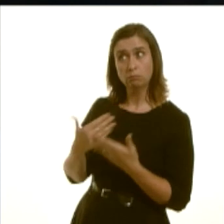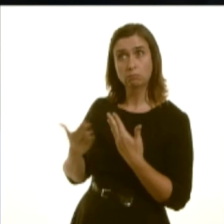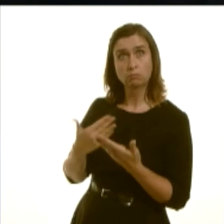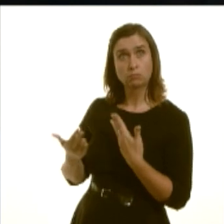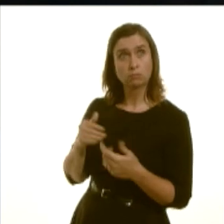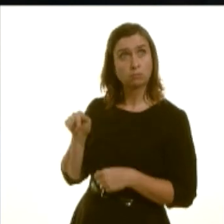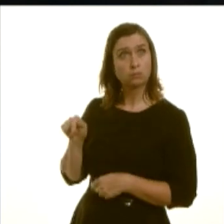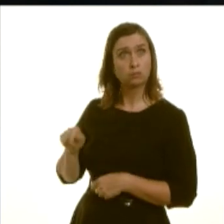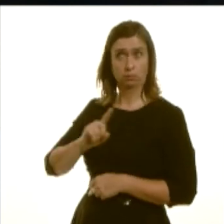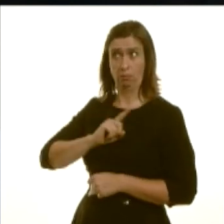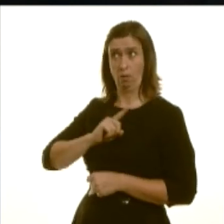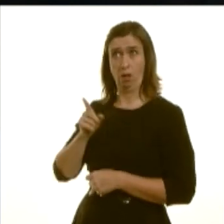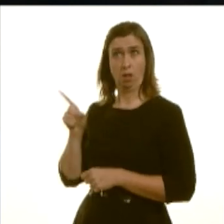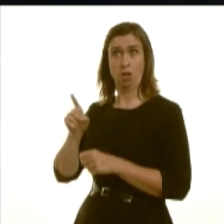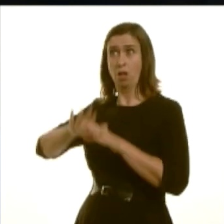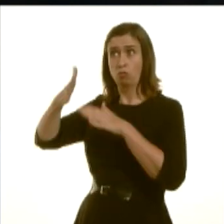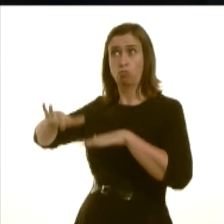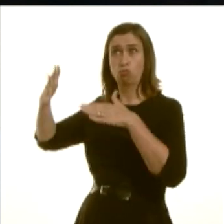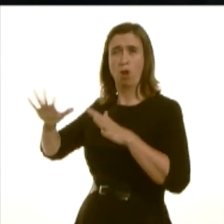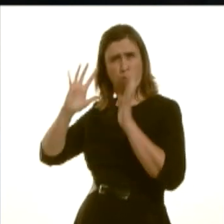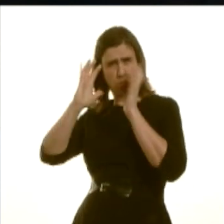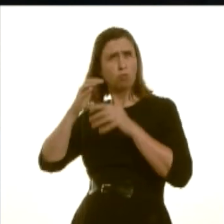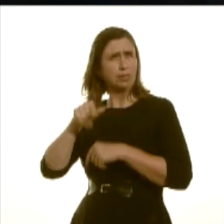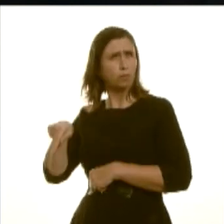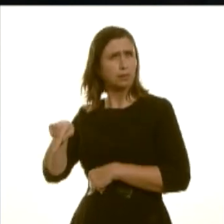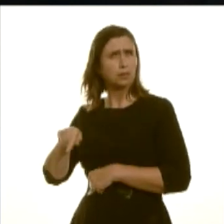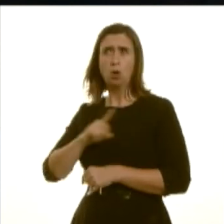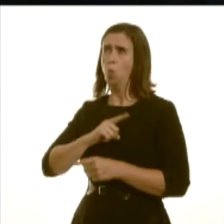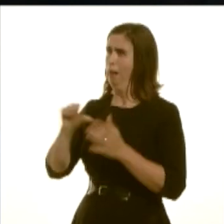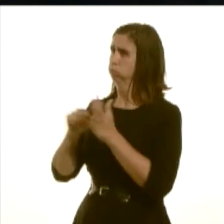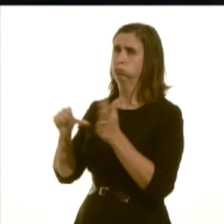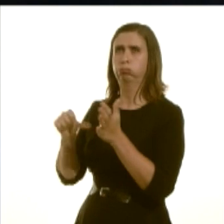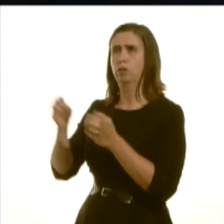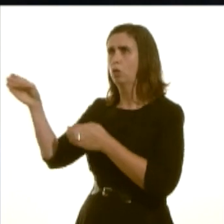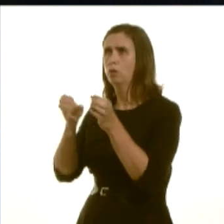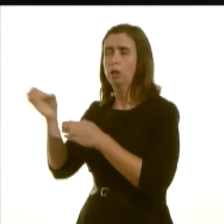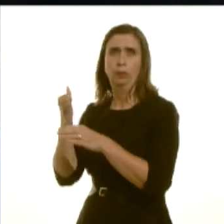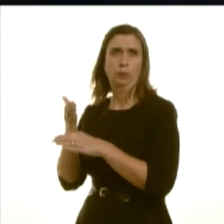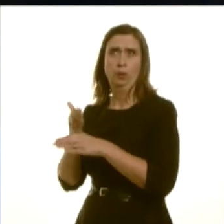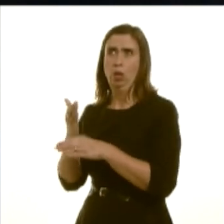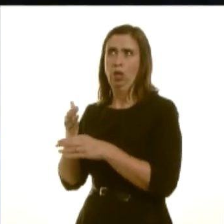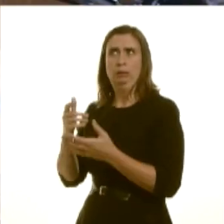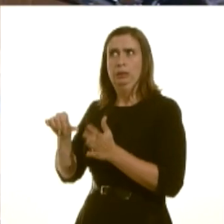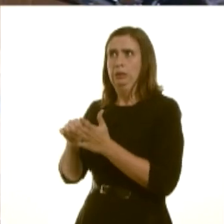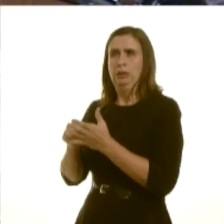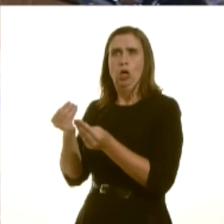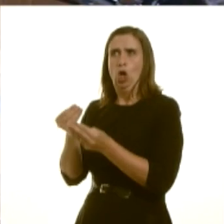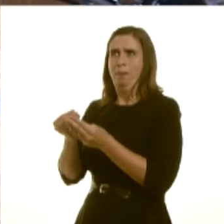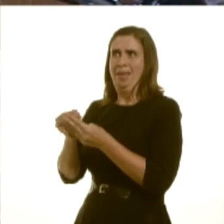of great concern, especially in the rural areas, where recruitment is a problem, and where the economy is potentially more fragile? Carwyn Jones: We will do what we can, but